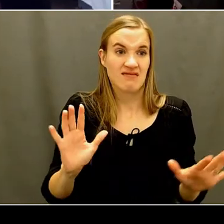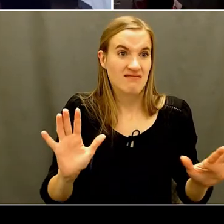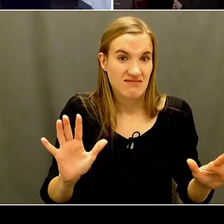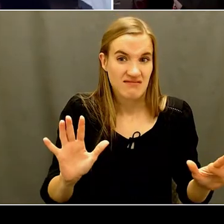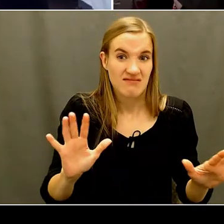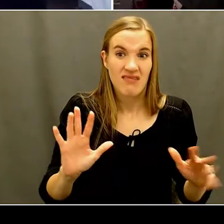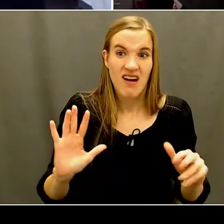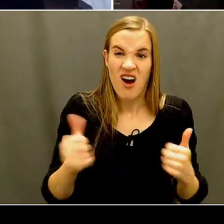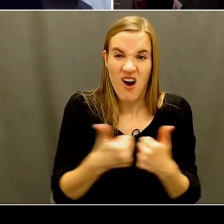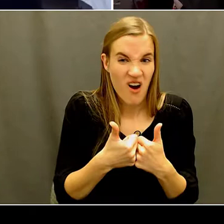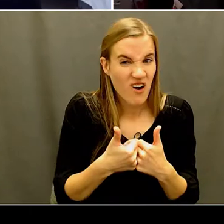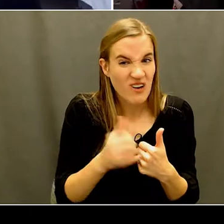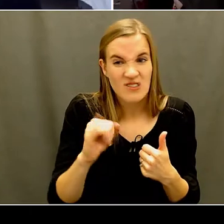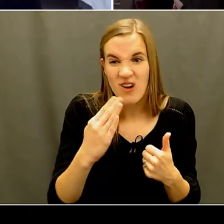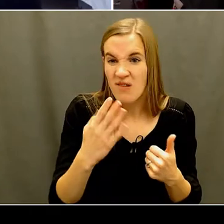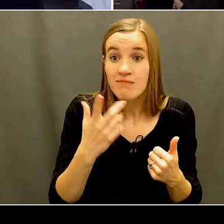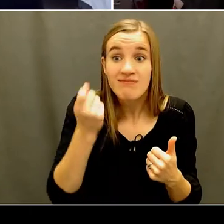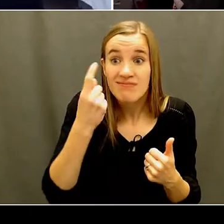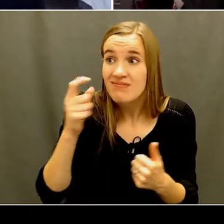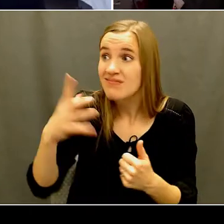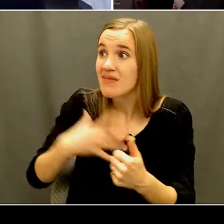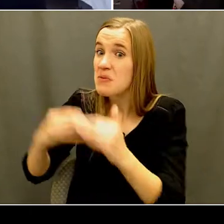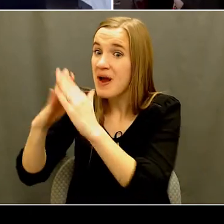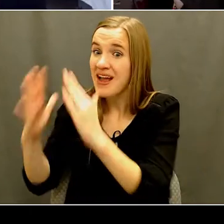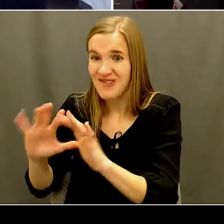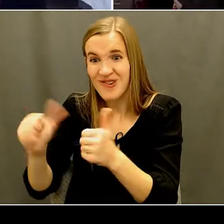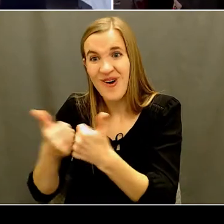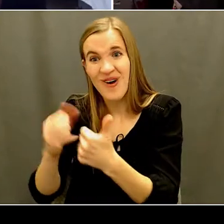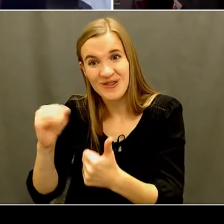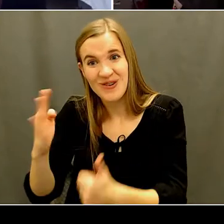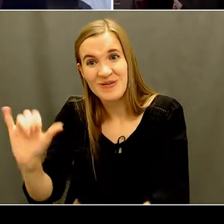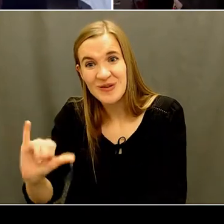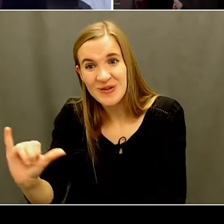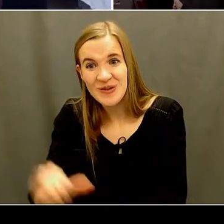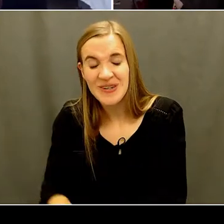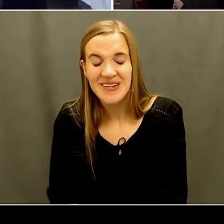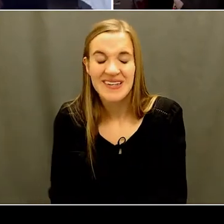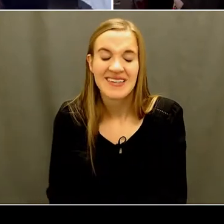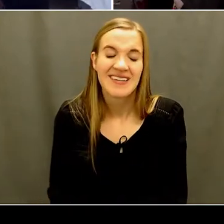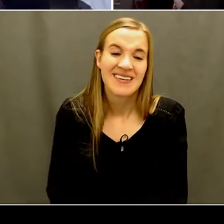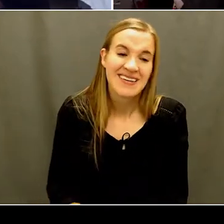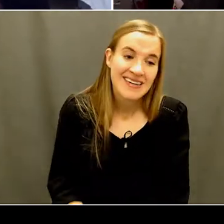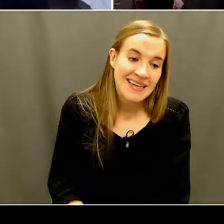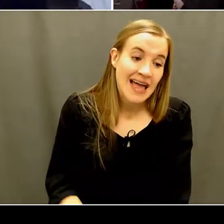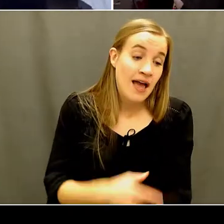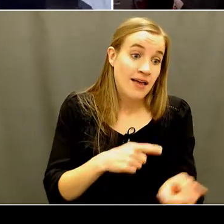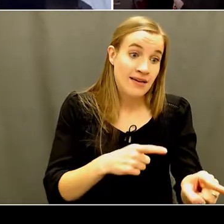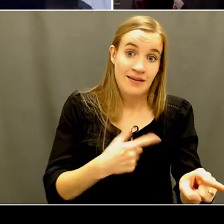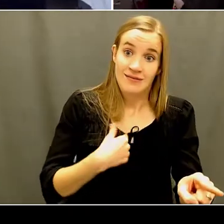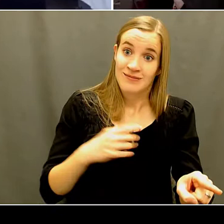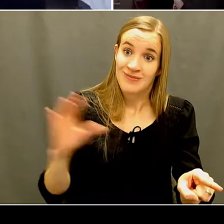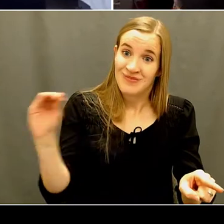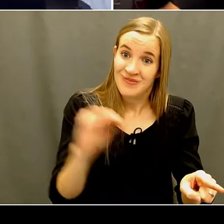that I wanted to do. And with AAPD, I'd worked with AAPD a lot, especially when